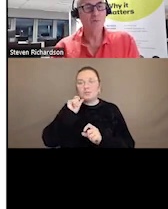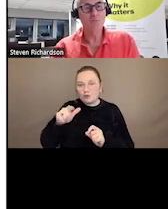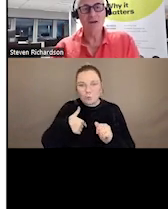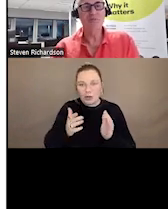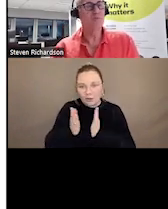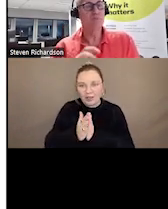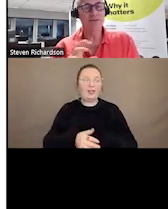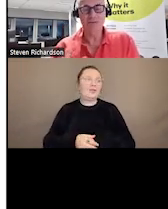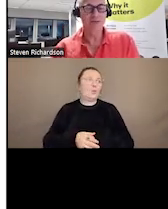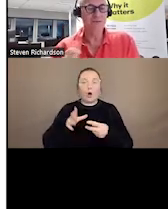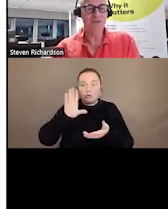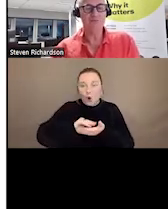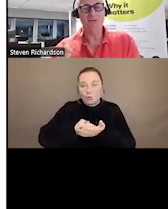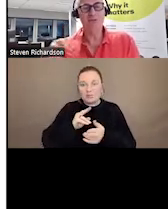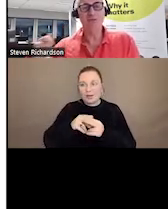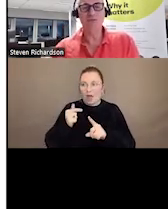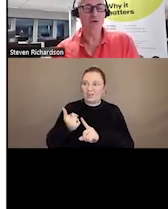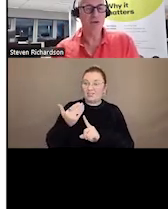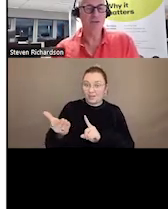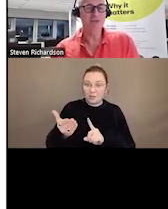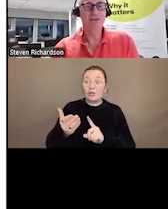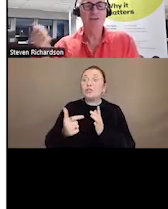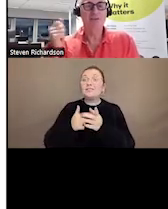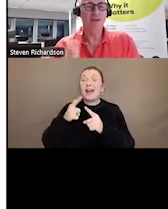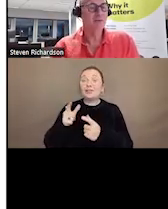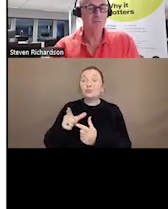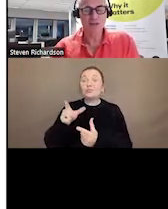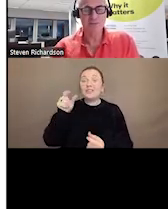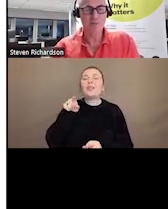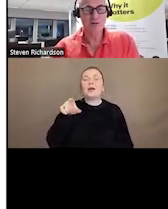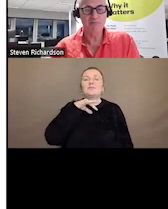or what have you. Basically, the tax receipt the donor gets that they can redeem as part of